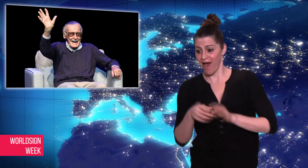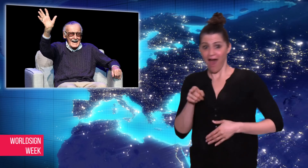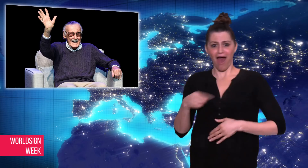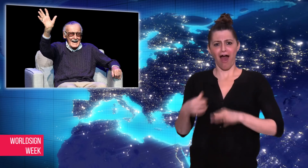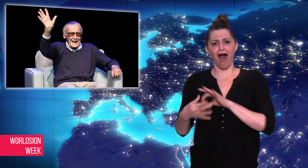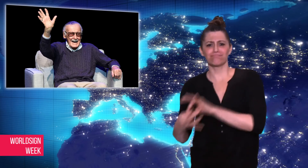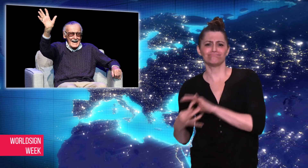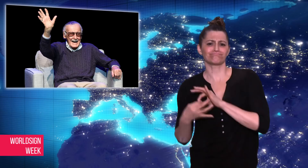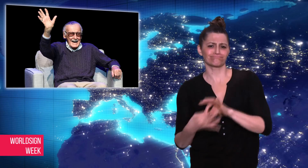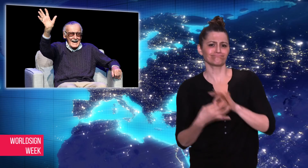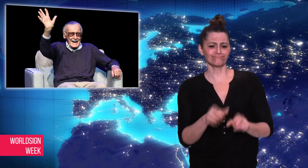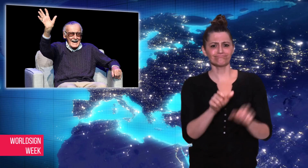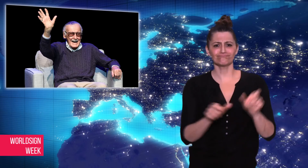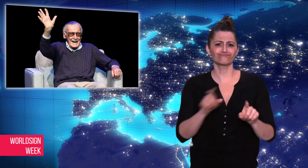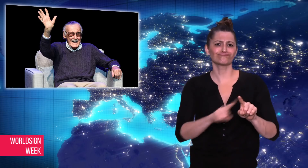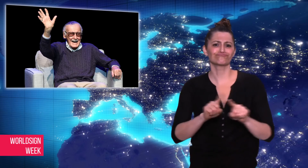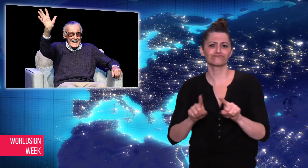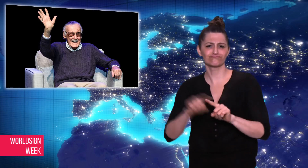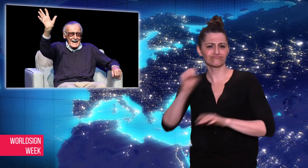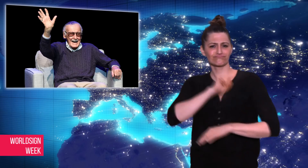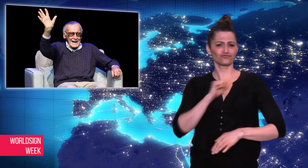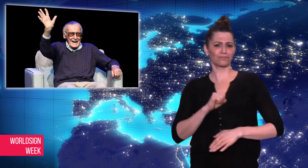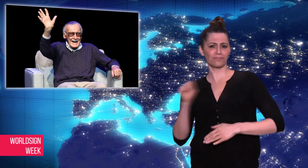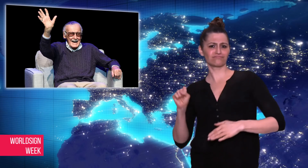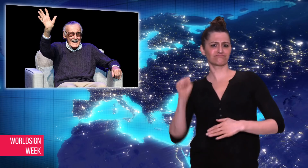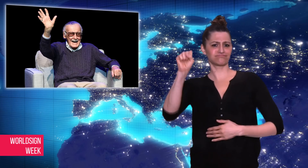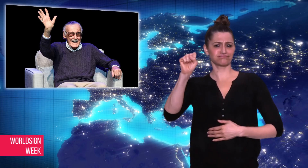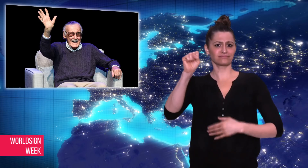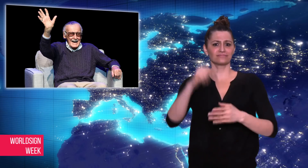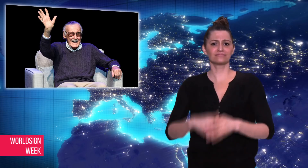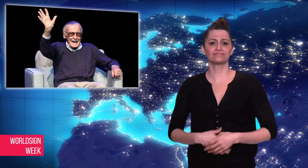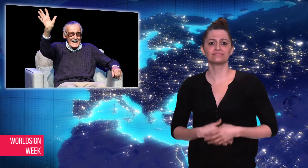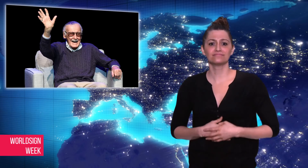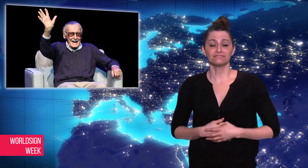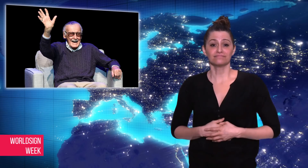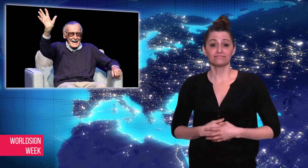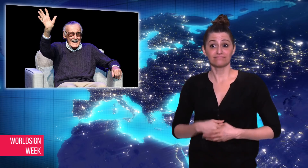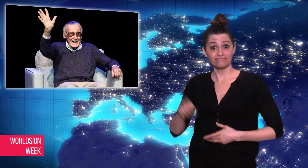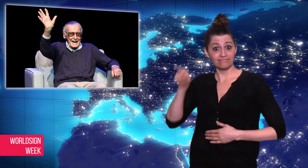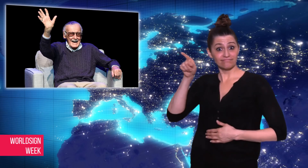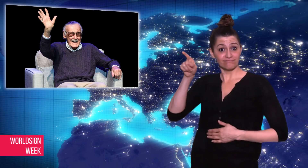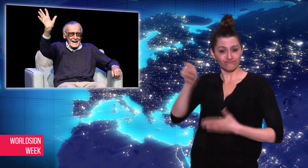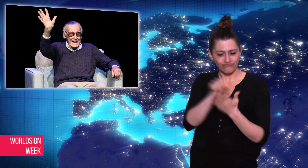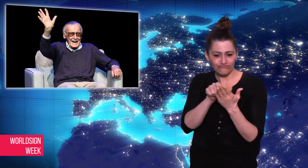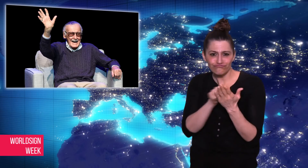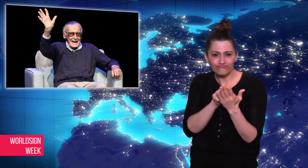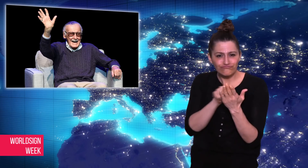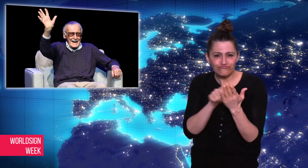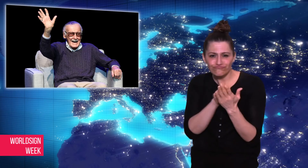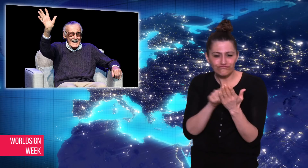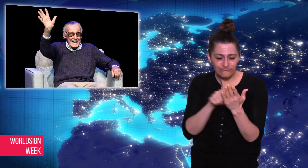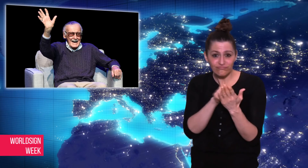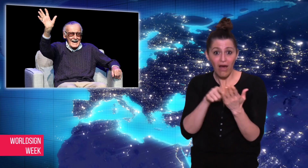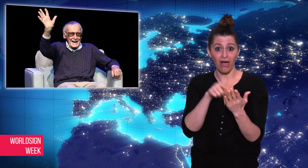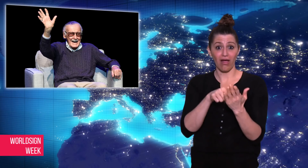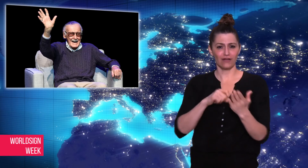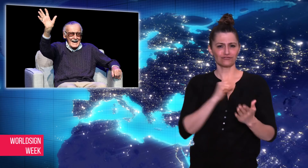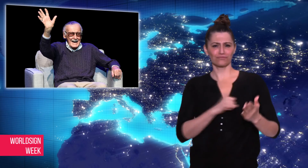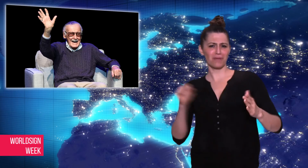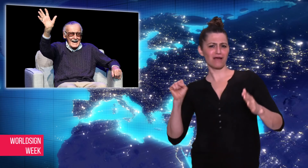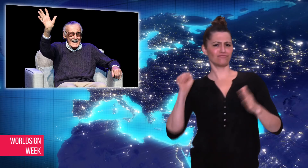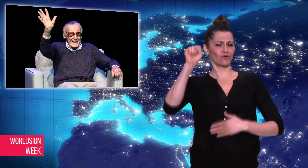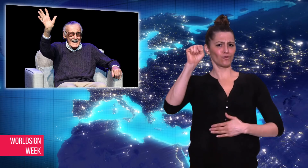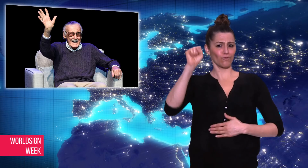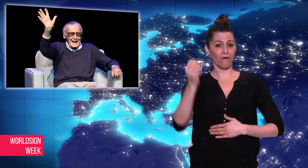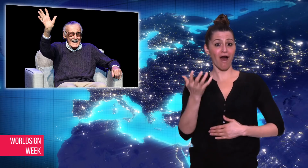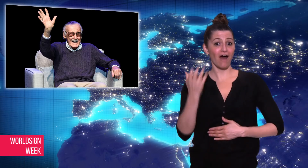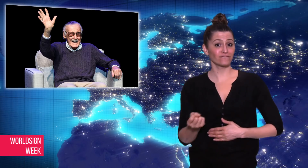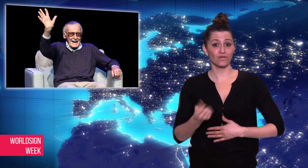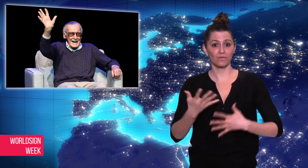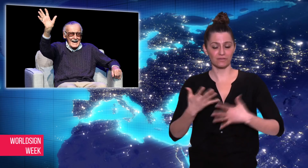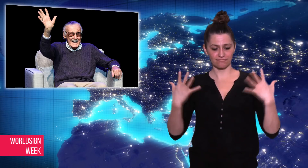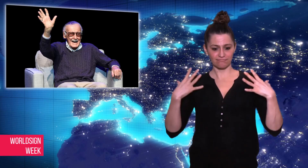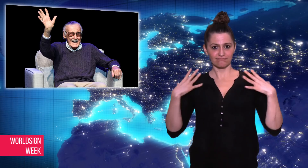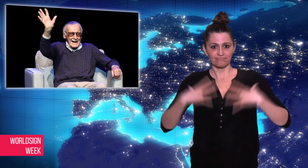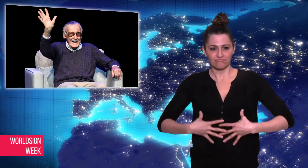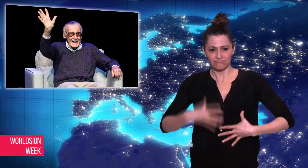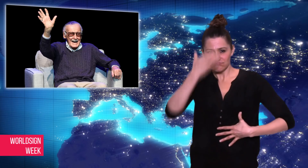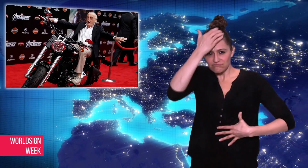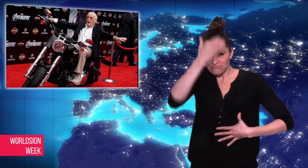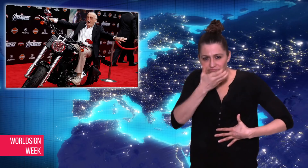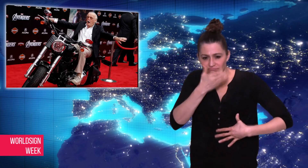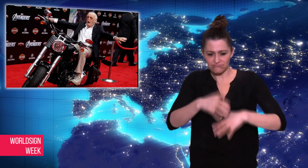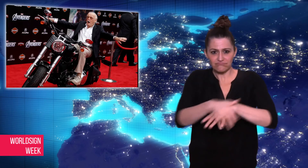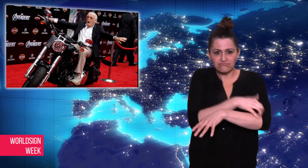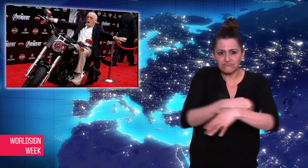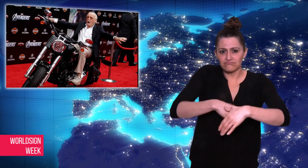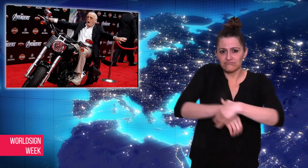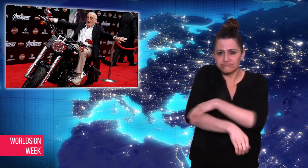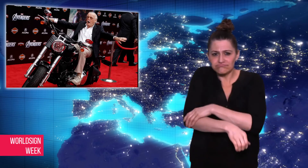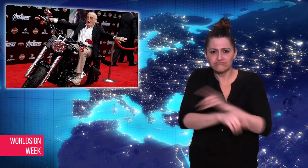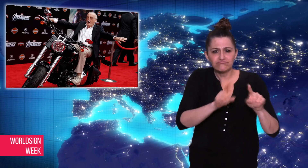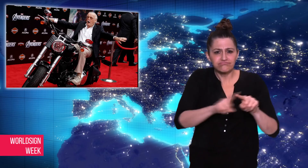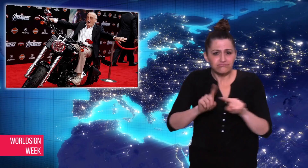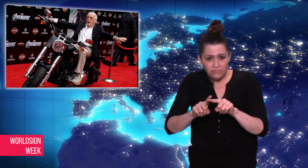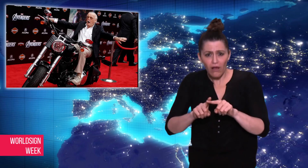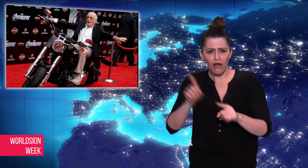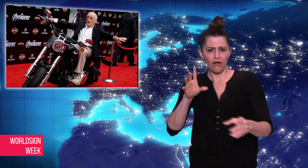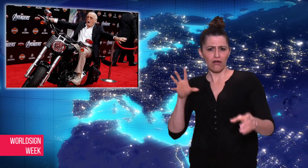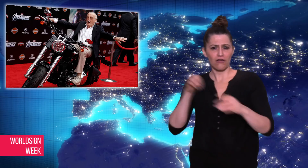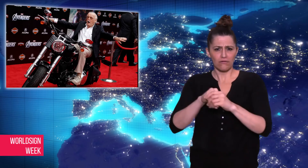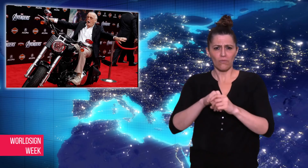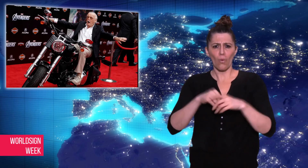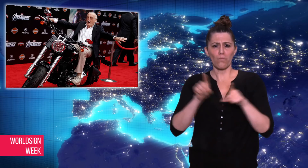readers identified with. His superheroes wore costumes,